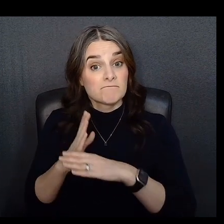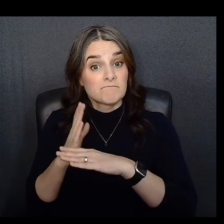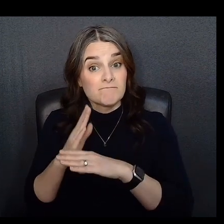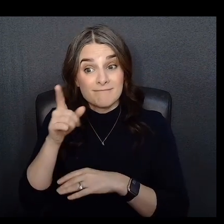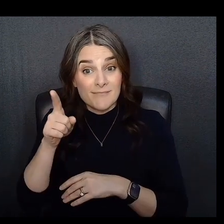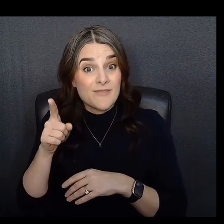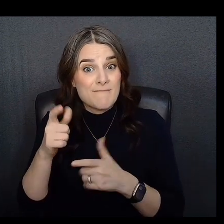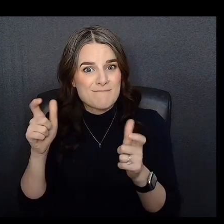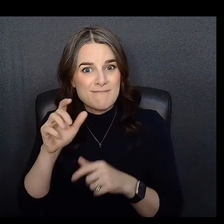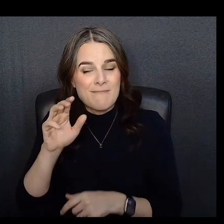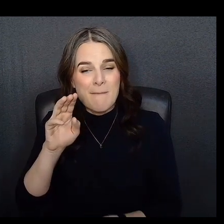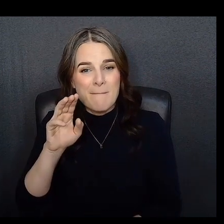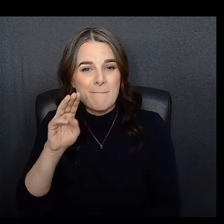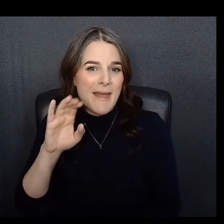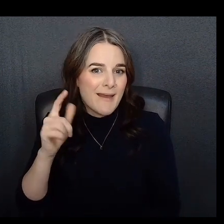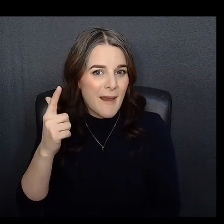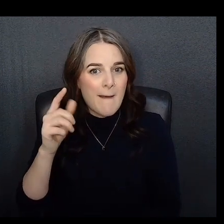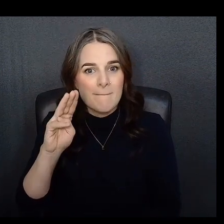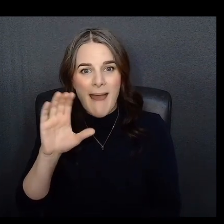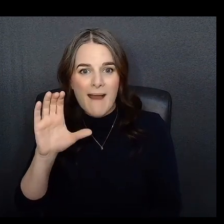the one with the red button. These and the other devices that go